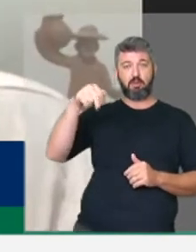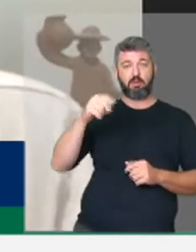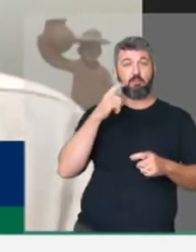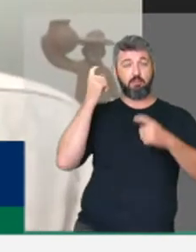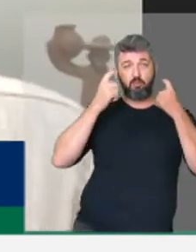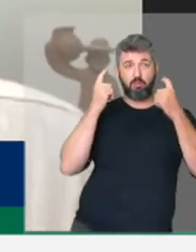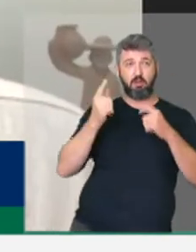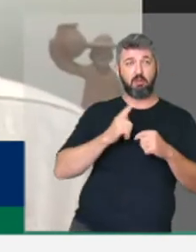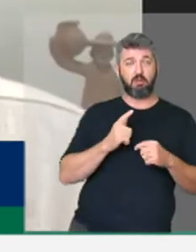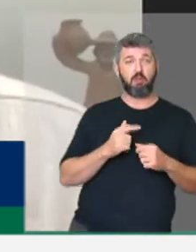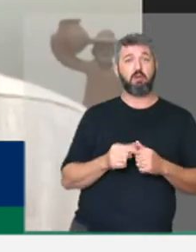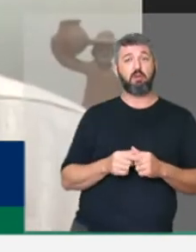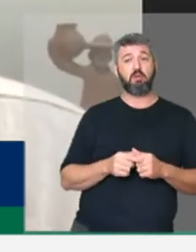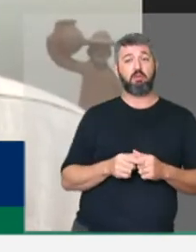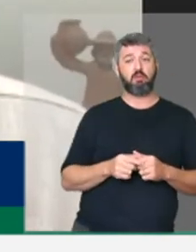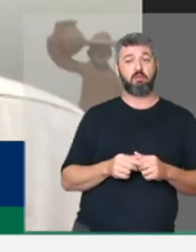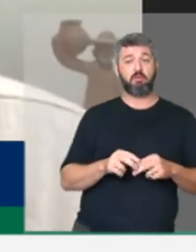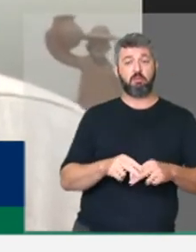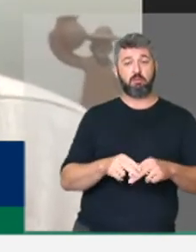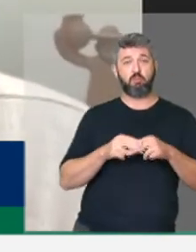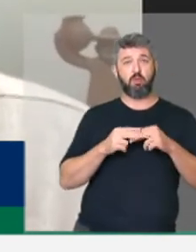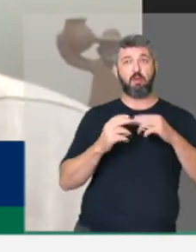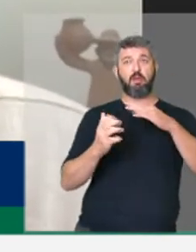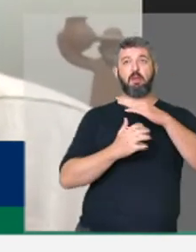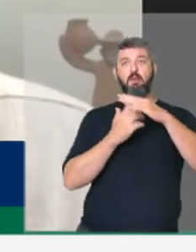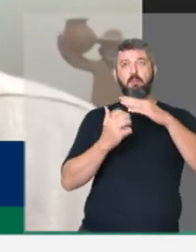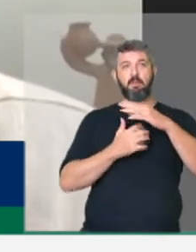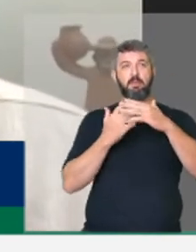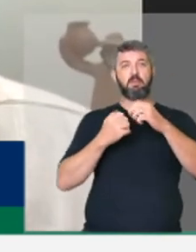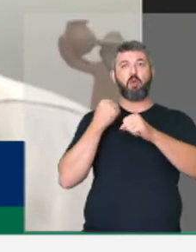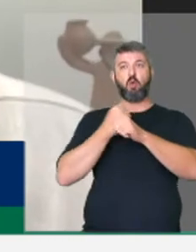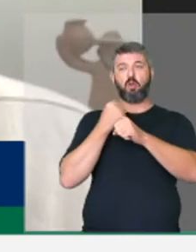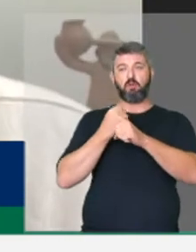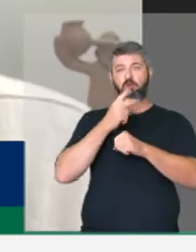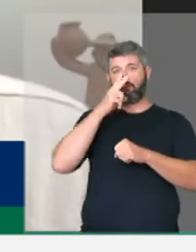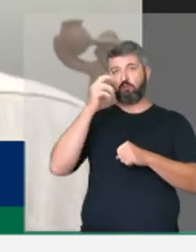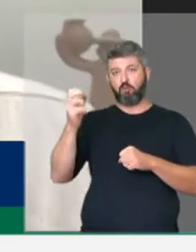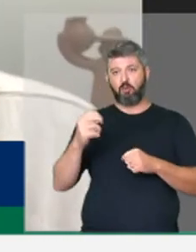DA REGIÃO QUE NÃO FOI RESOLVIDA COM A 13.340 PORQUE O GOVERNO FEDERAL DE TEMER